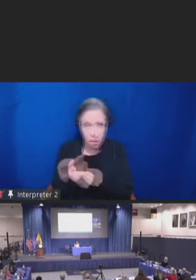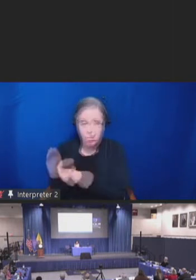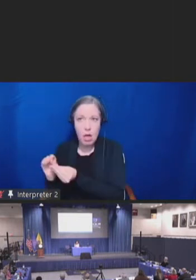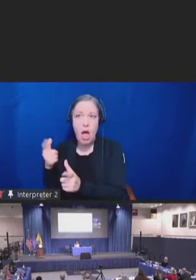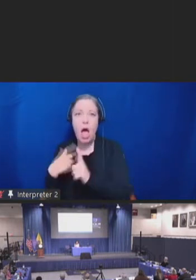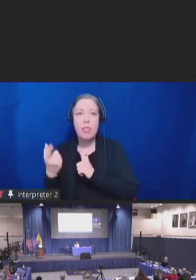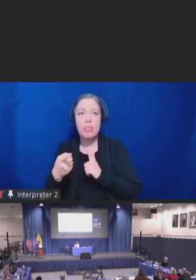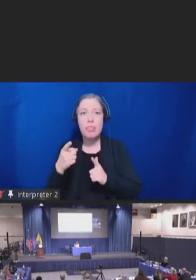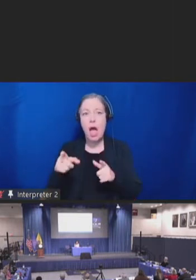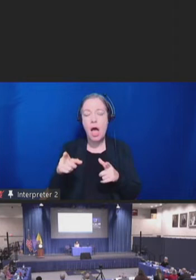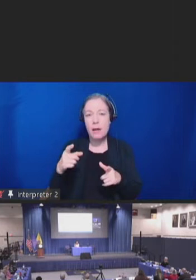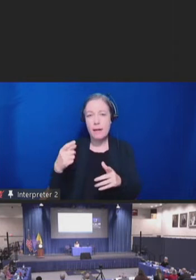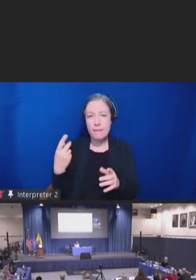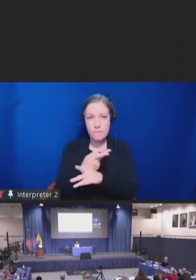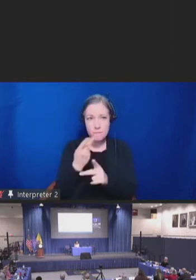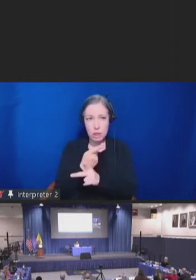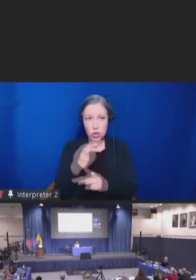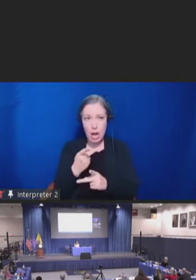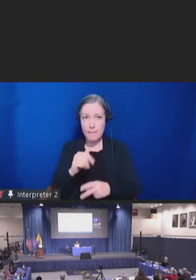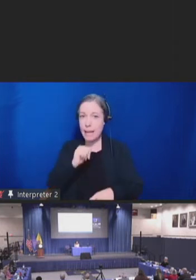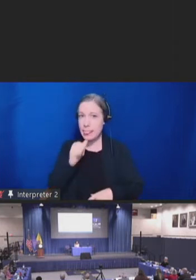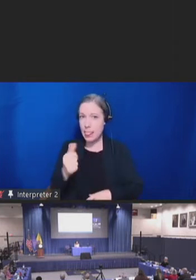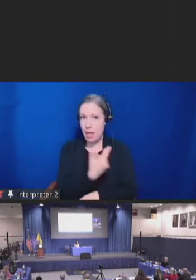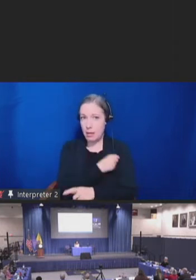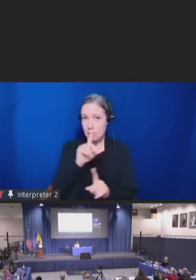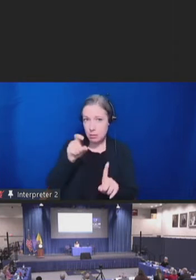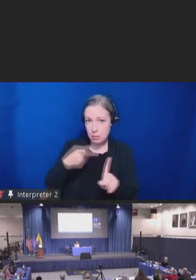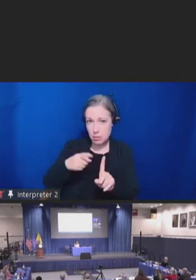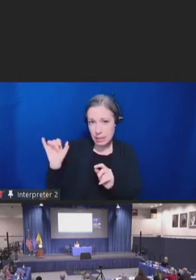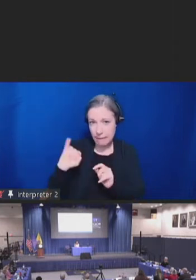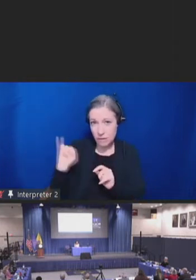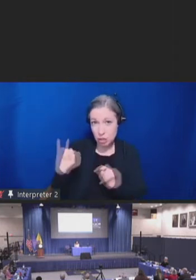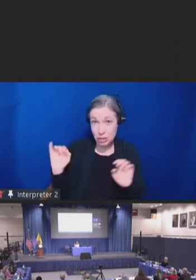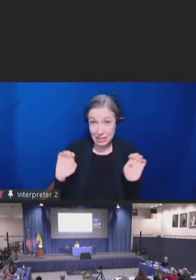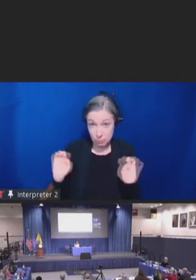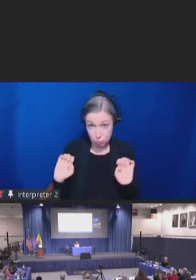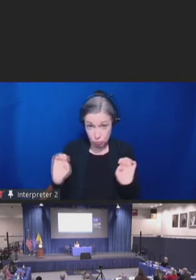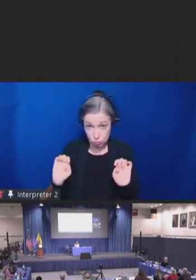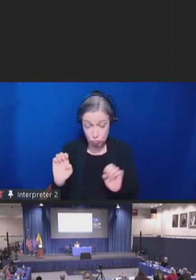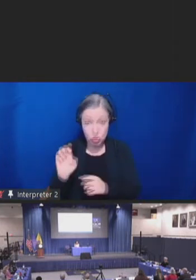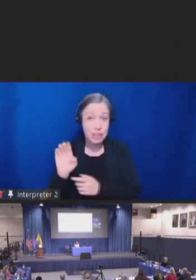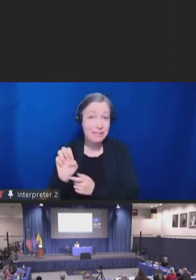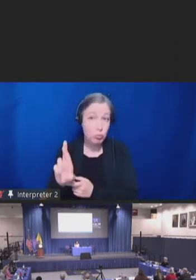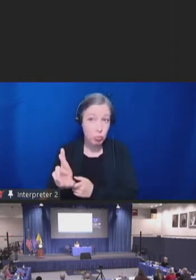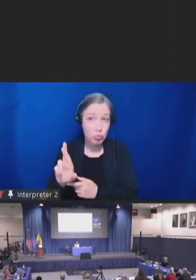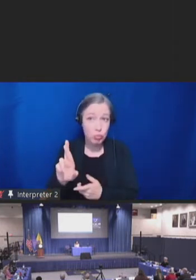So, non-vaccine-targeted infections in emergency department and inpatient settings from 24 to 47 months of age.